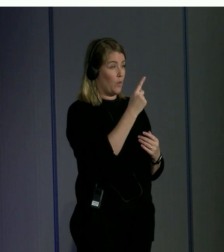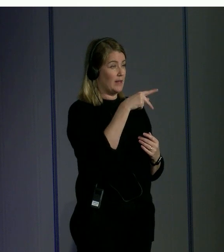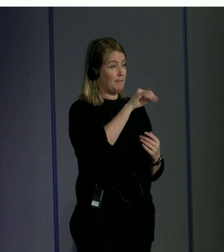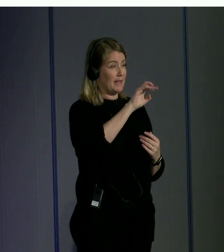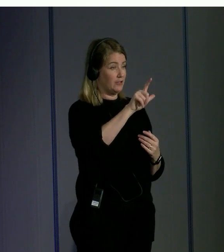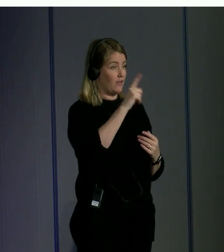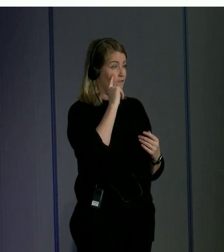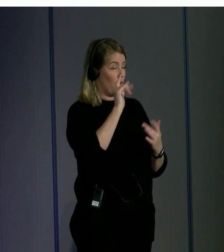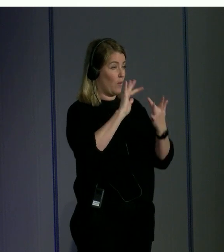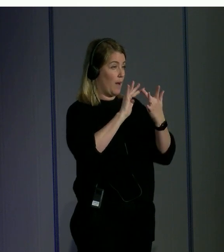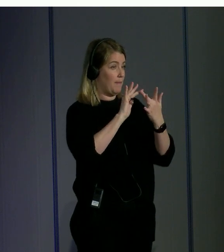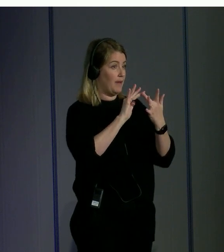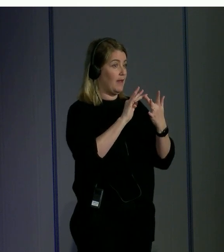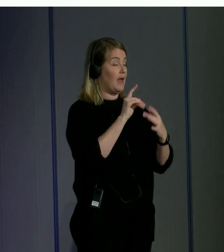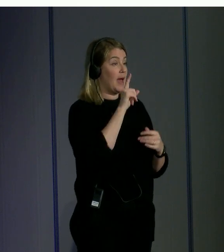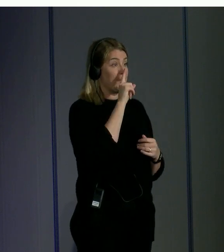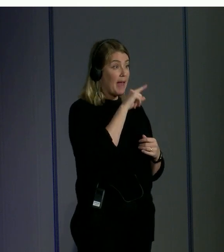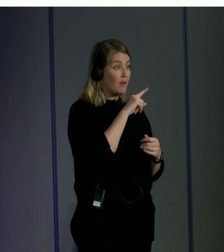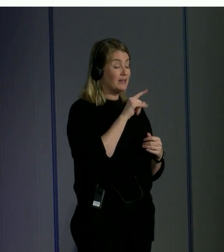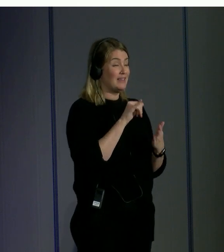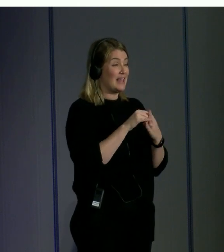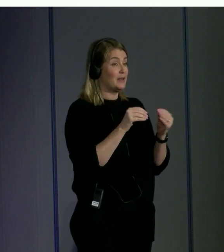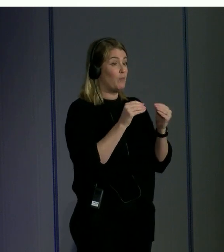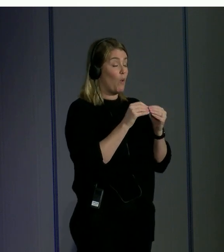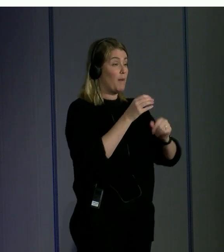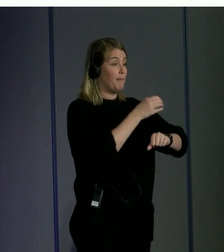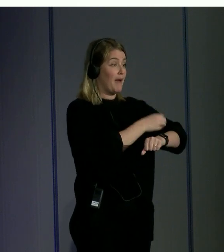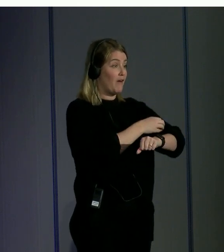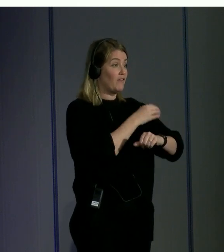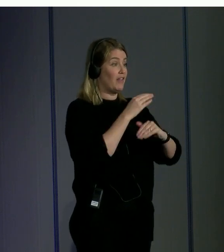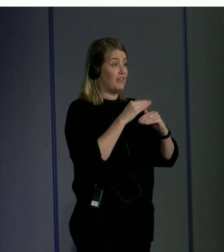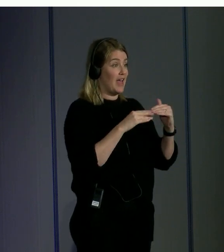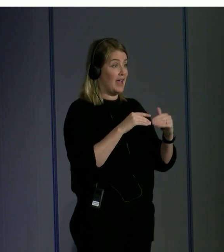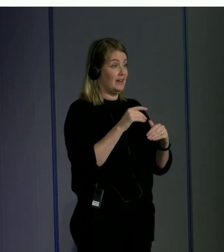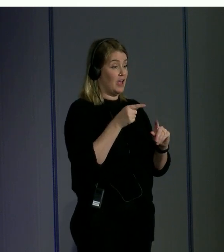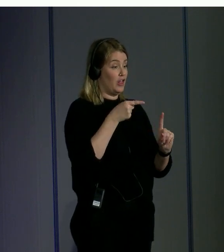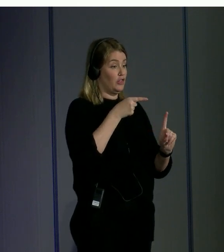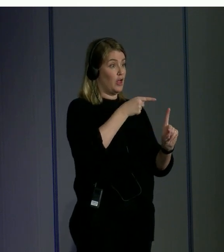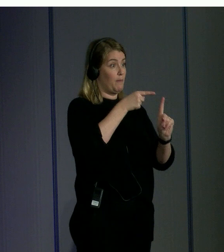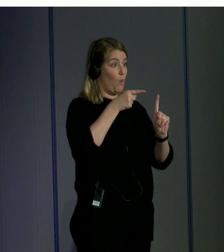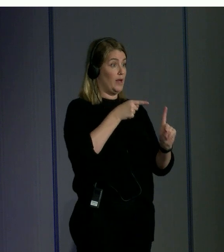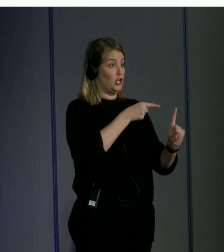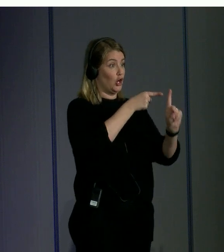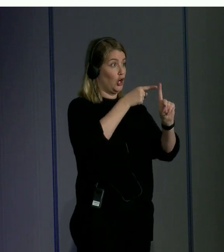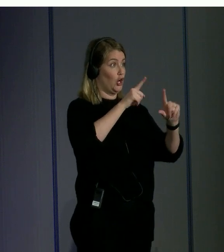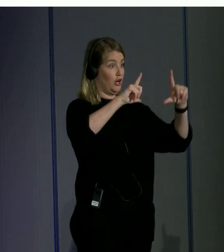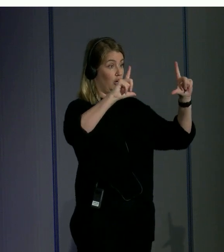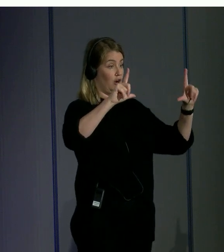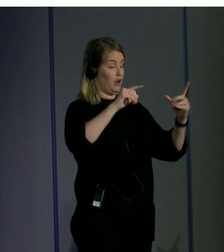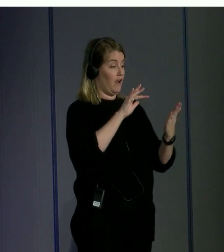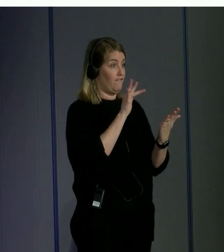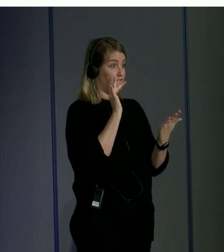A mouse even is more powerful than the pointer that we have on our phone, because our thumbs